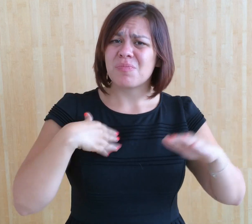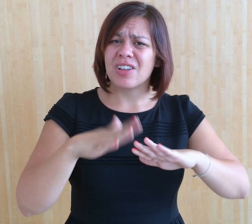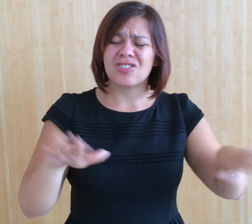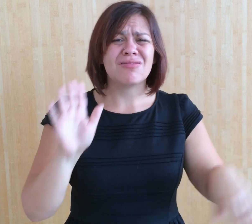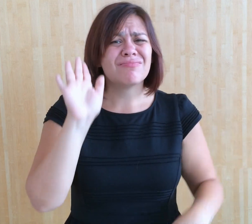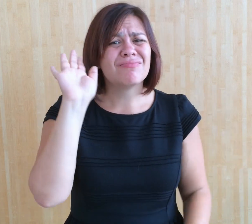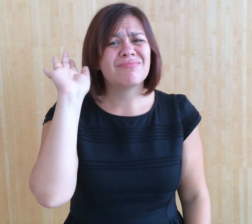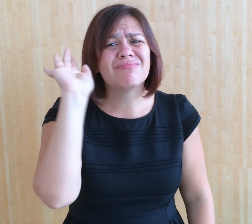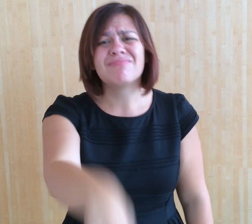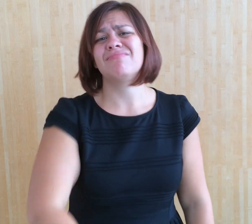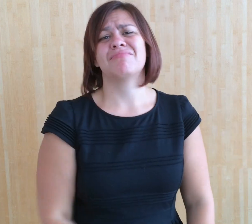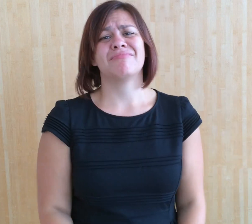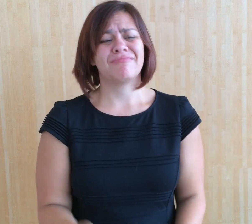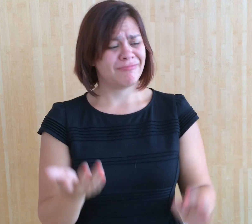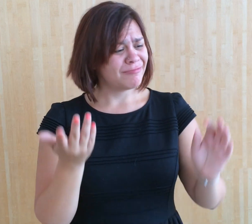Teach them both.